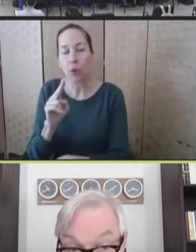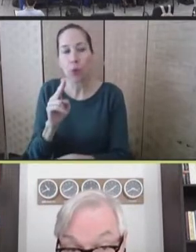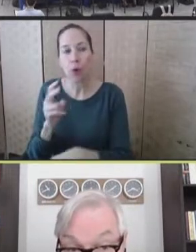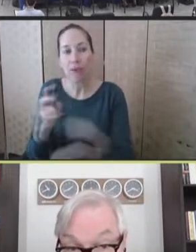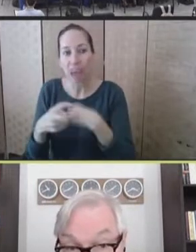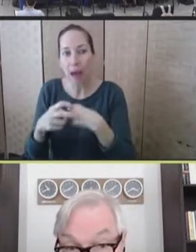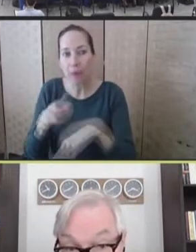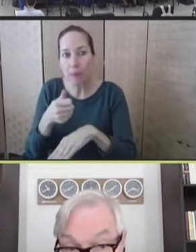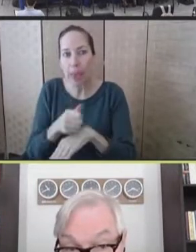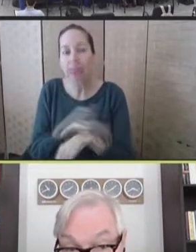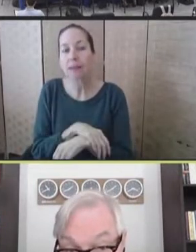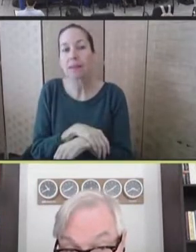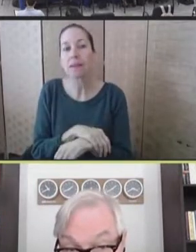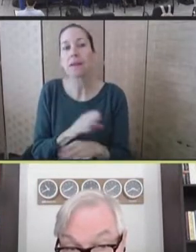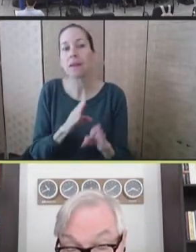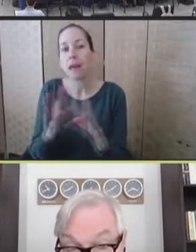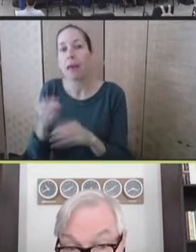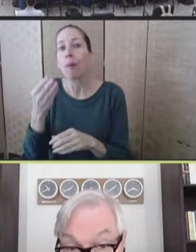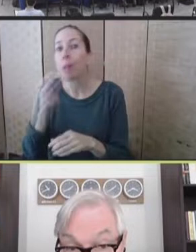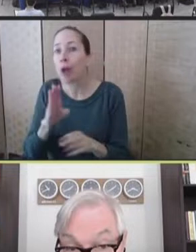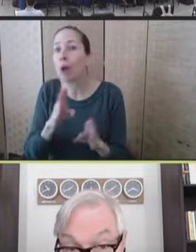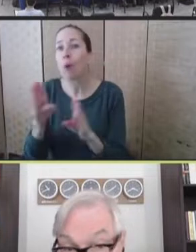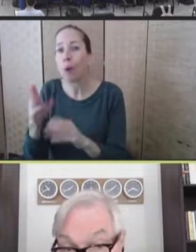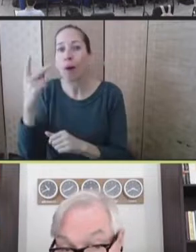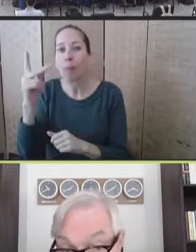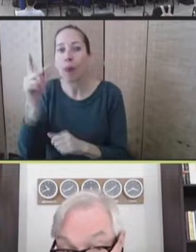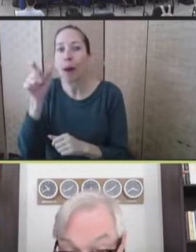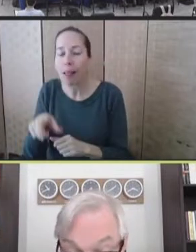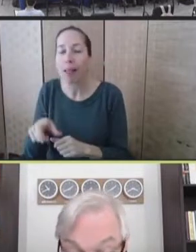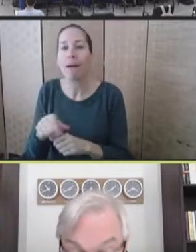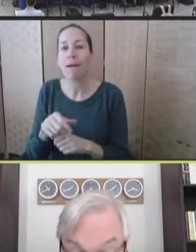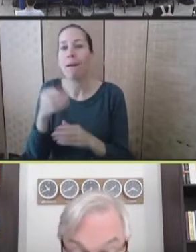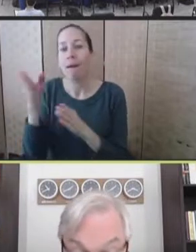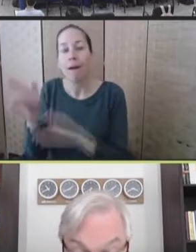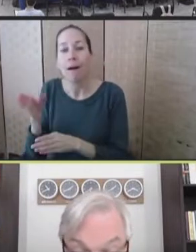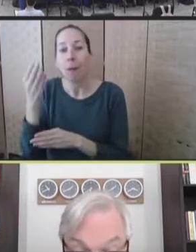non-VLP, non-nanoparticles, or nucleic acid-based vaccines.